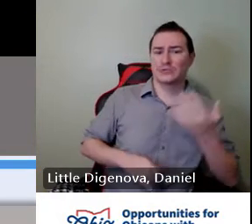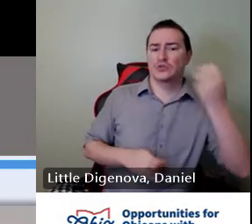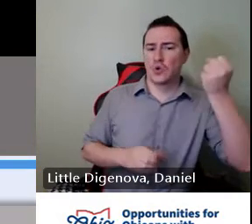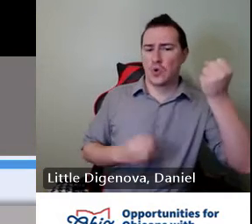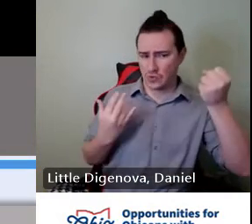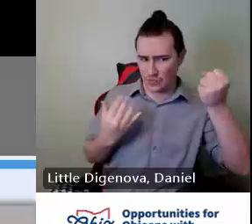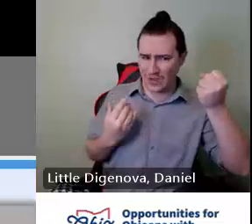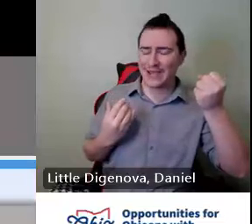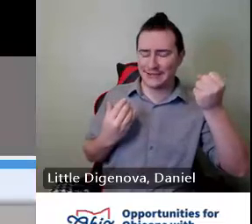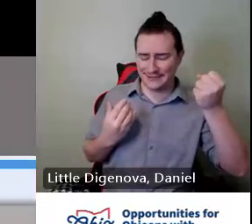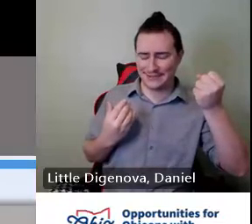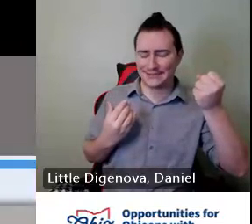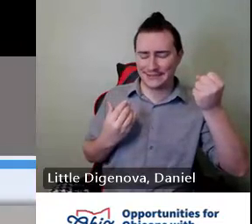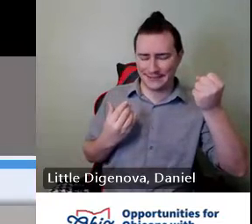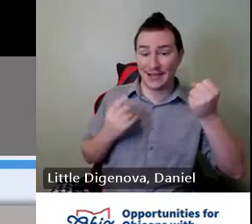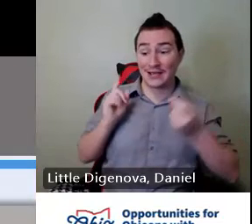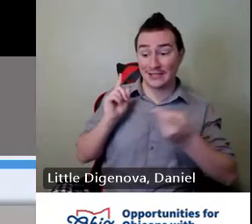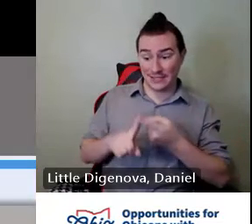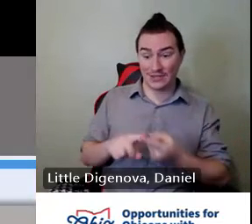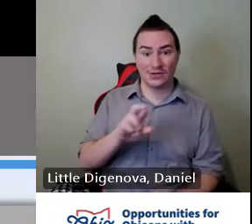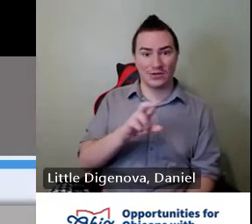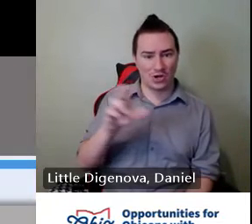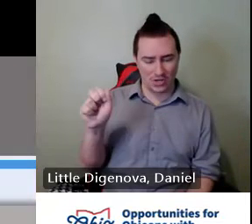until the reasonable accommodation can be implemented